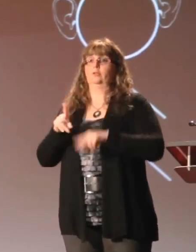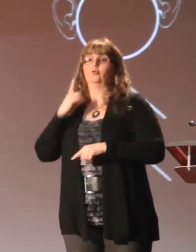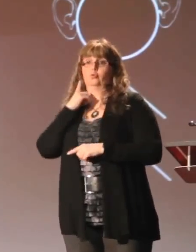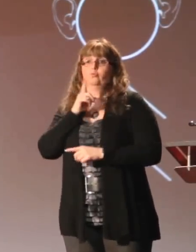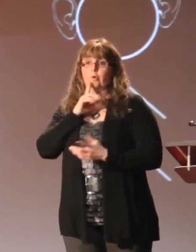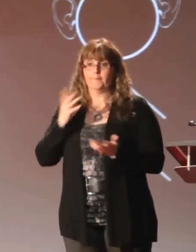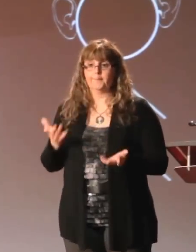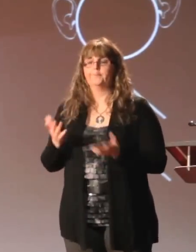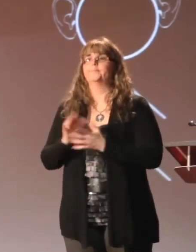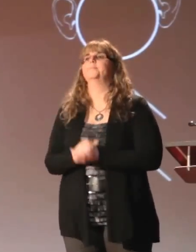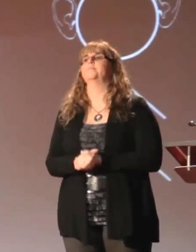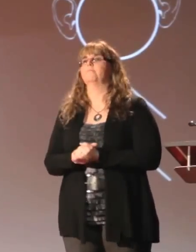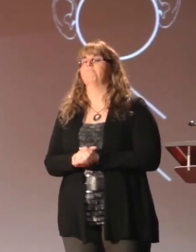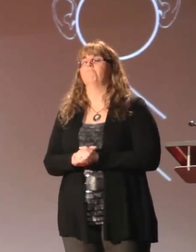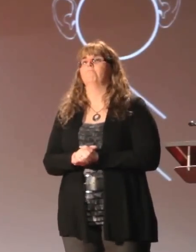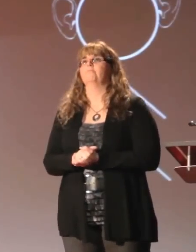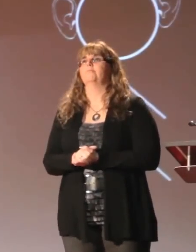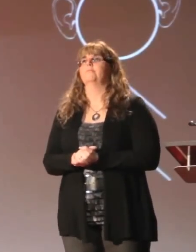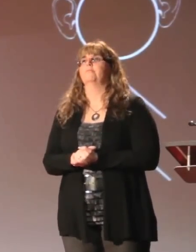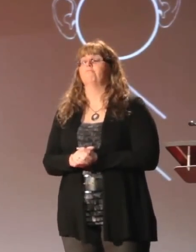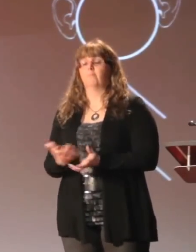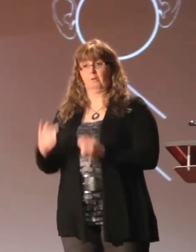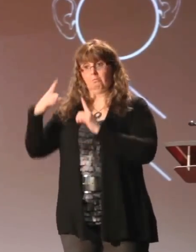...insofar as technology will allow us to develop it.